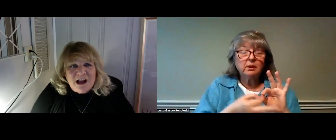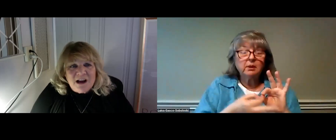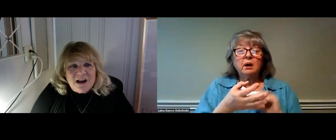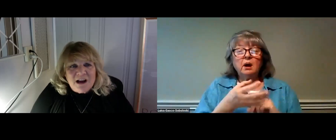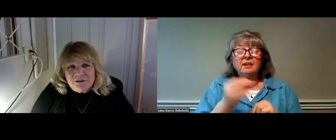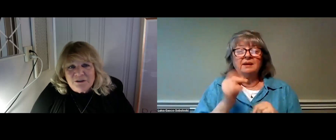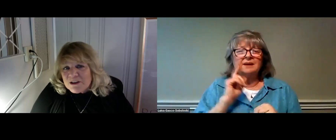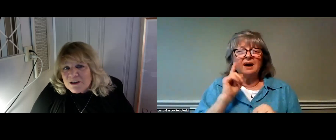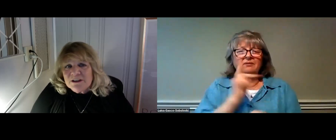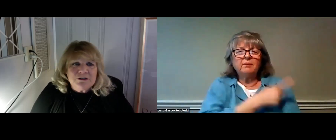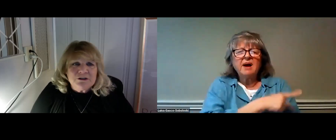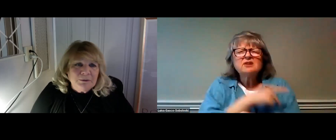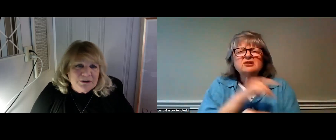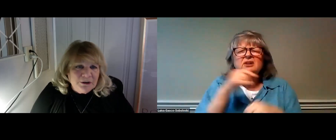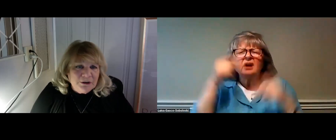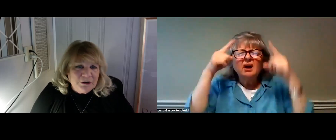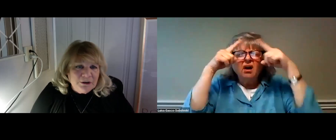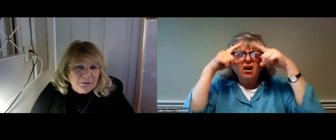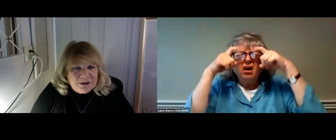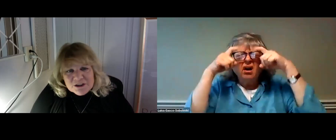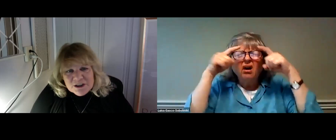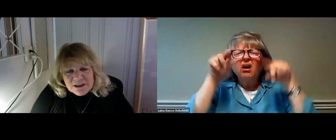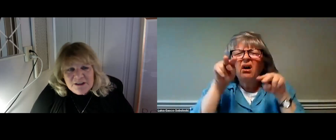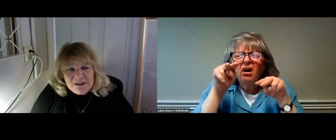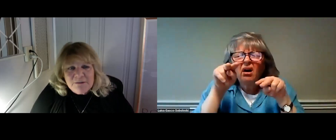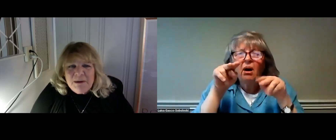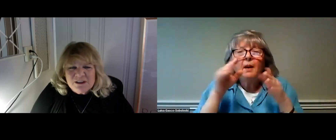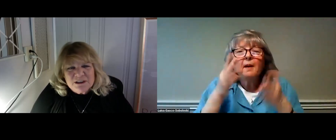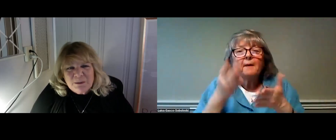doctor a question and the interpreter interprets a question and the patient